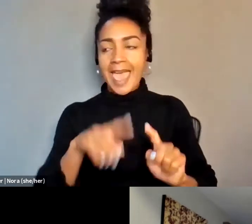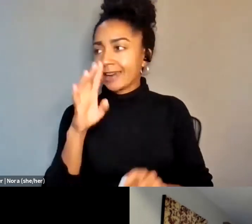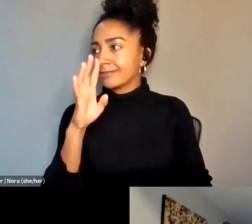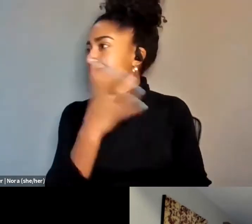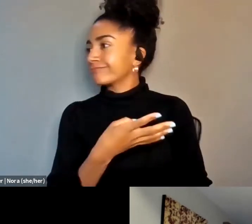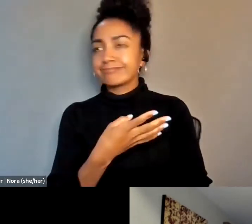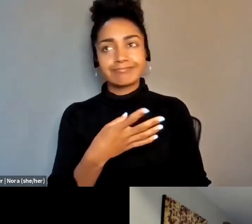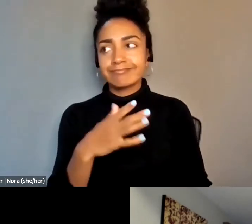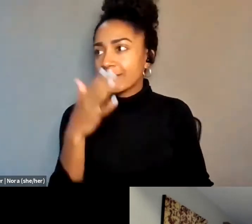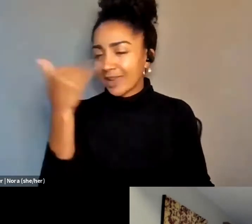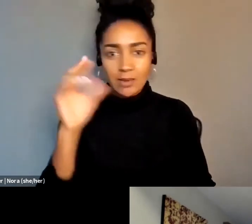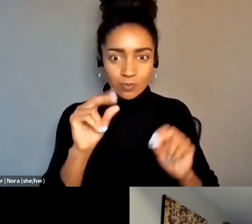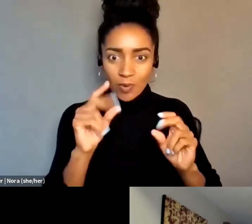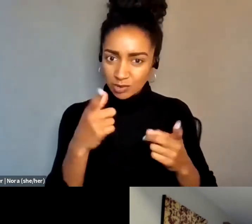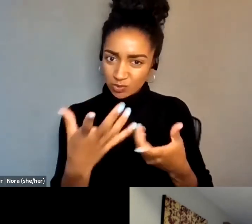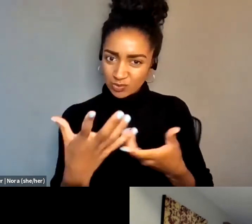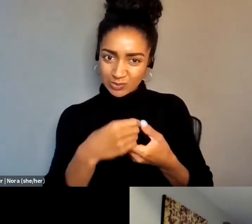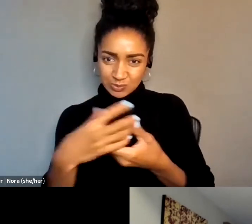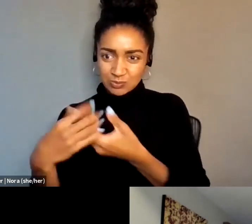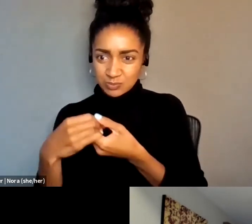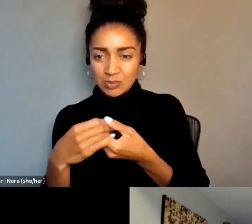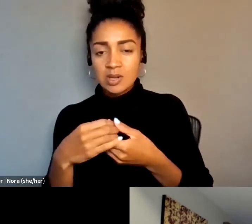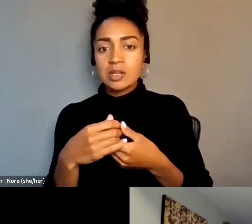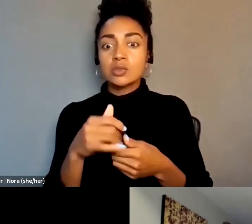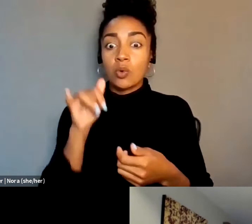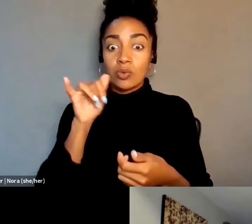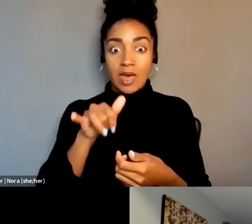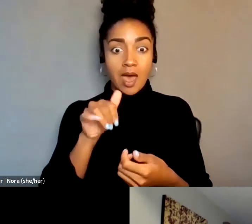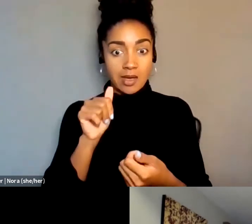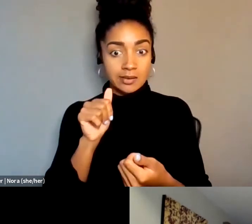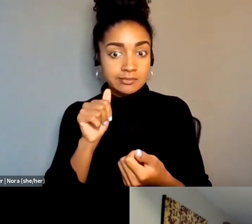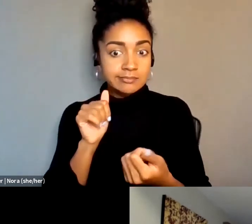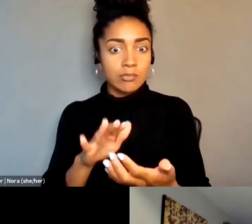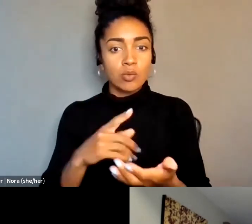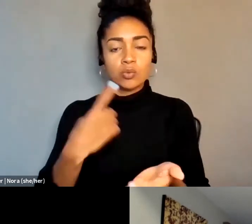speak very clearly to ensure he's to core mission areas. And right now, the needs are great.